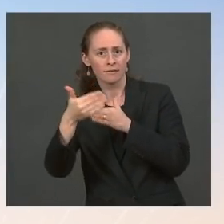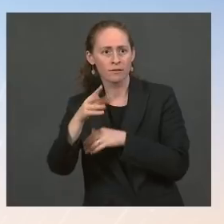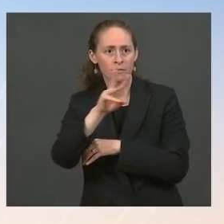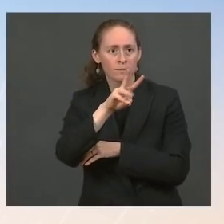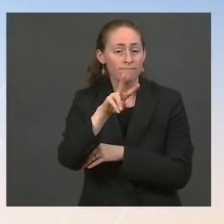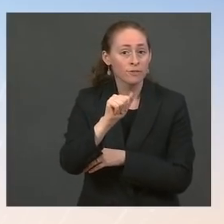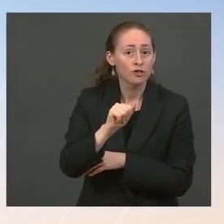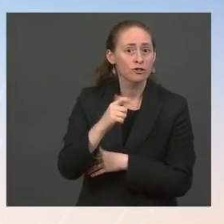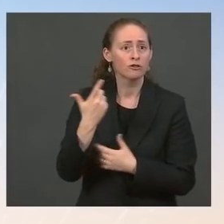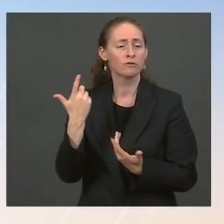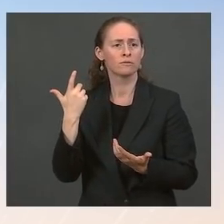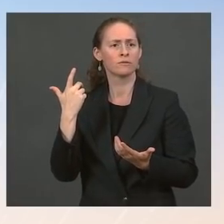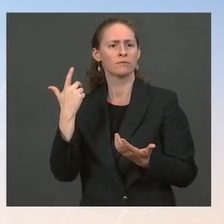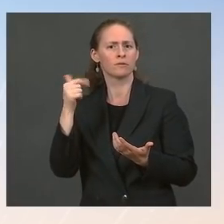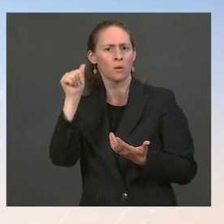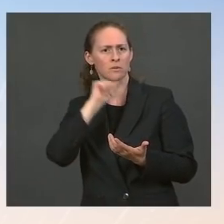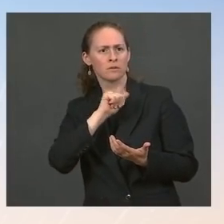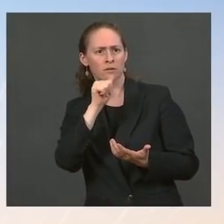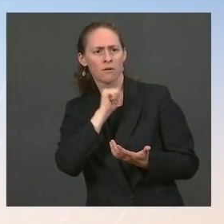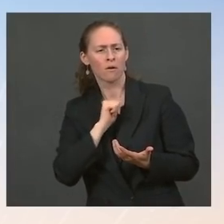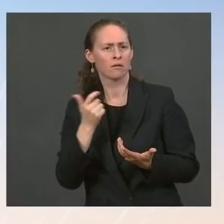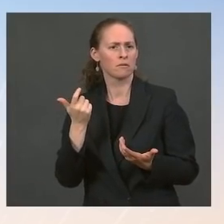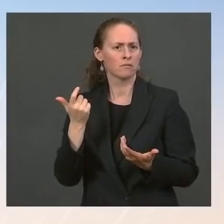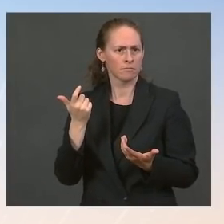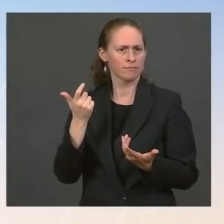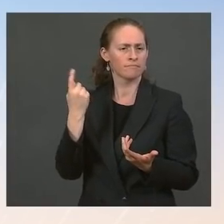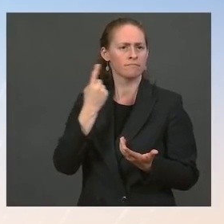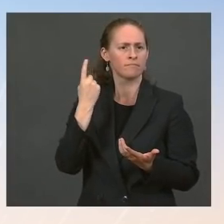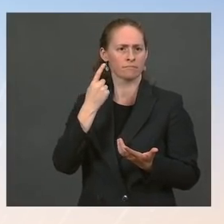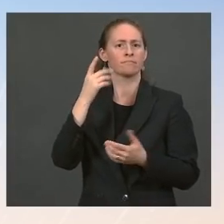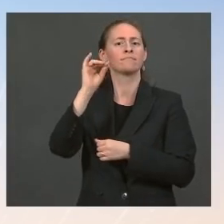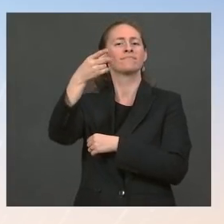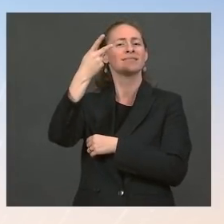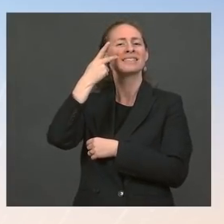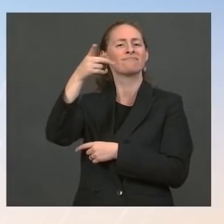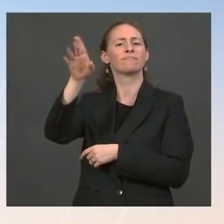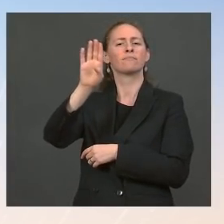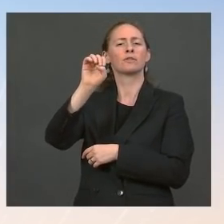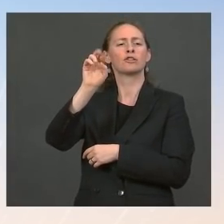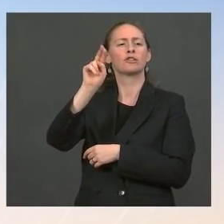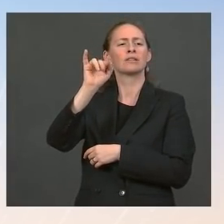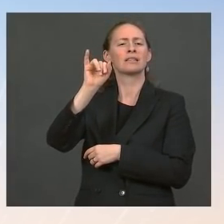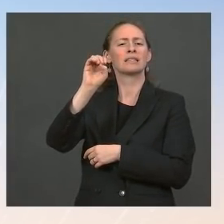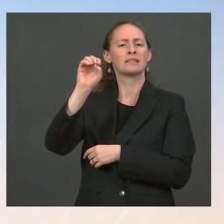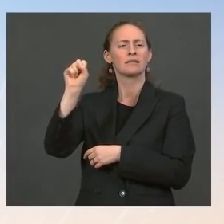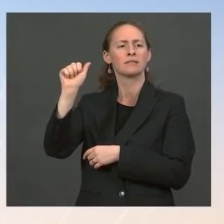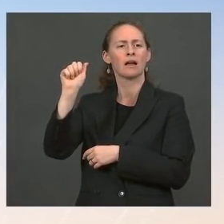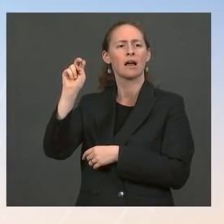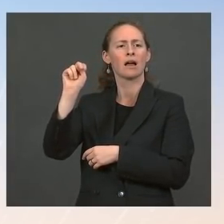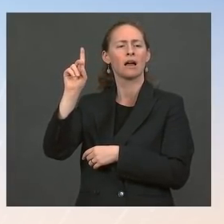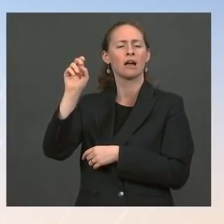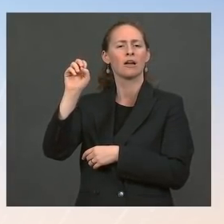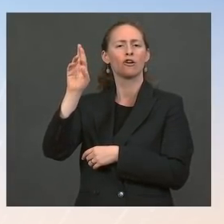doesn't necessarily like people coming into West Virginia and telling them what they think that they should do. But why doesn't the President focus more of his attention